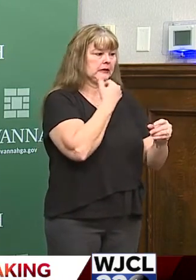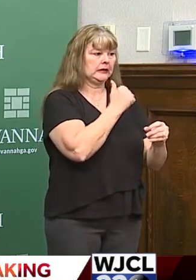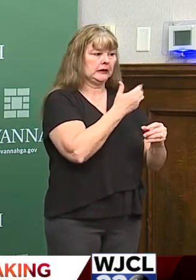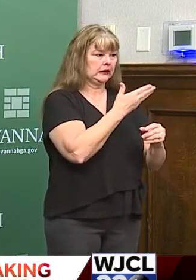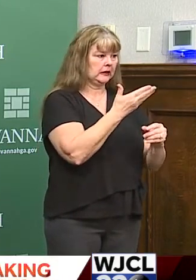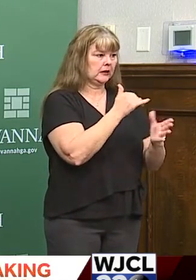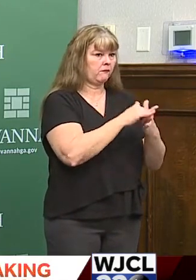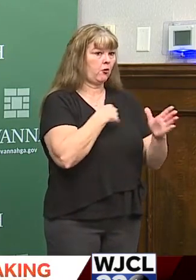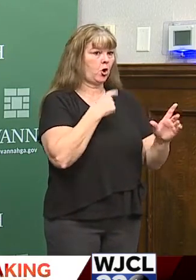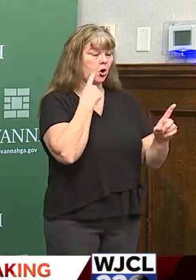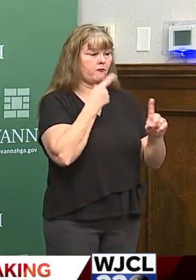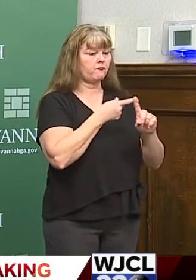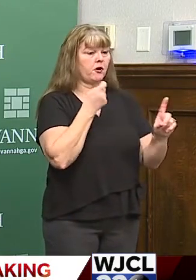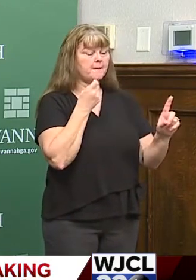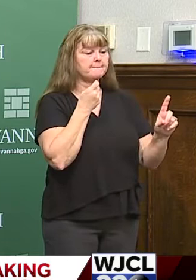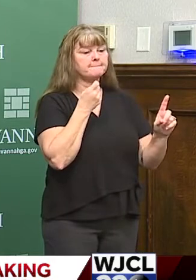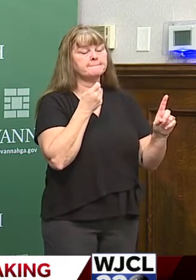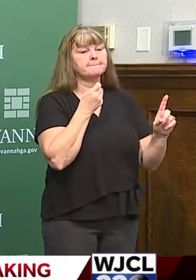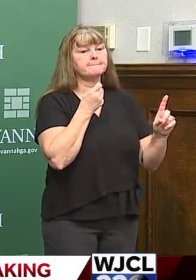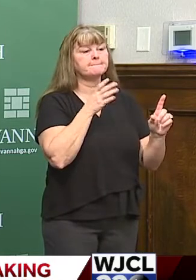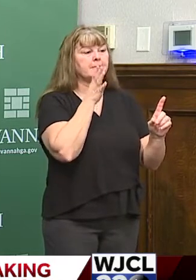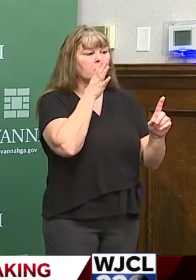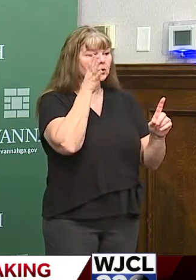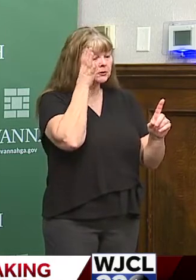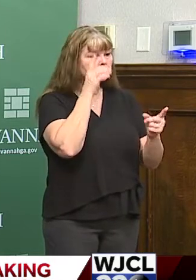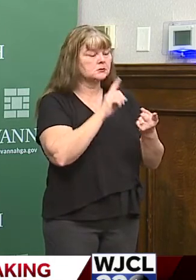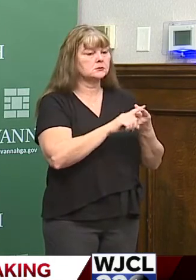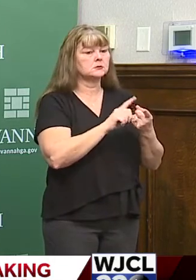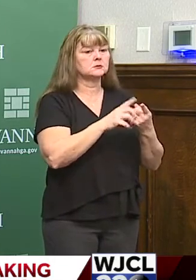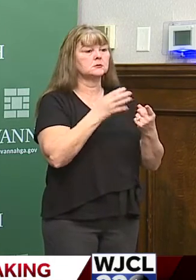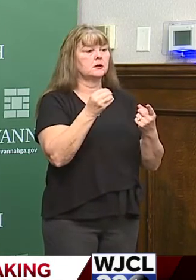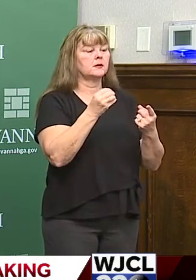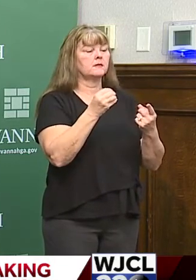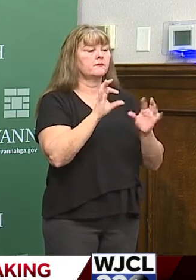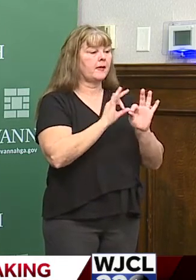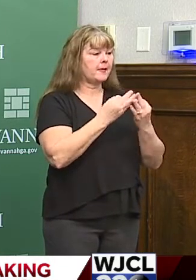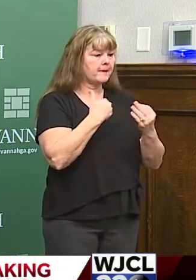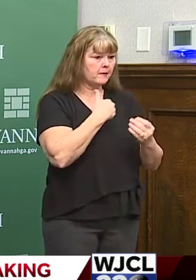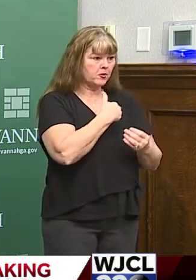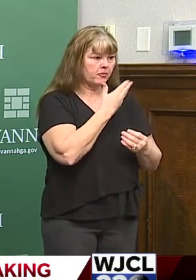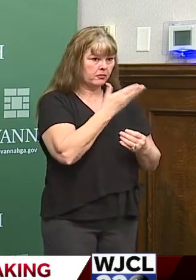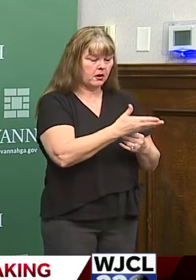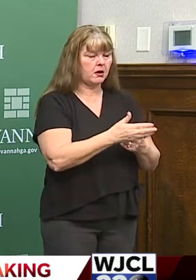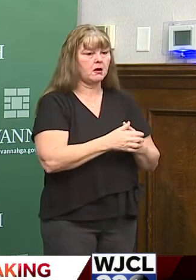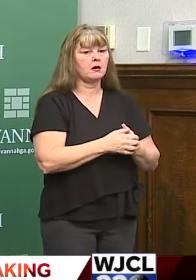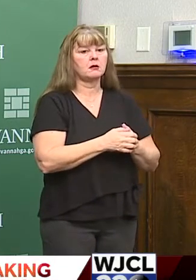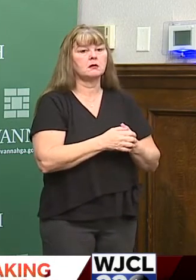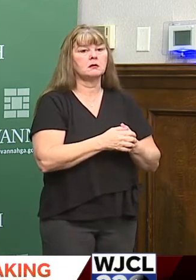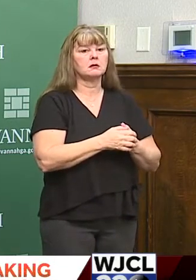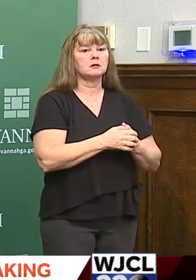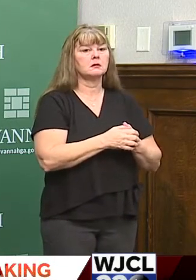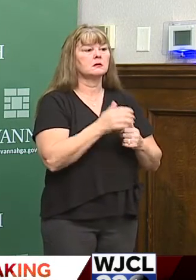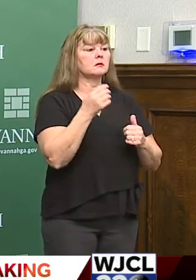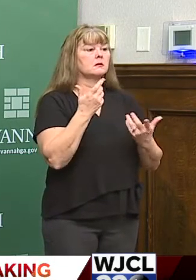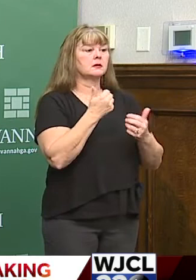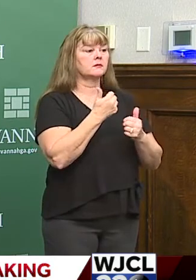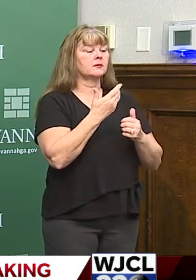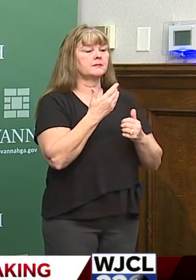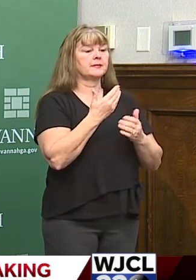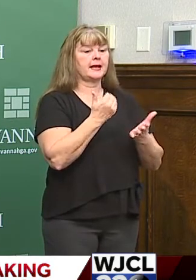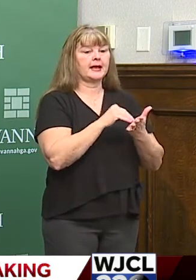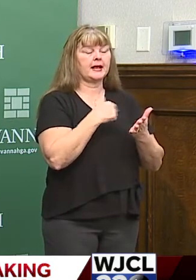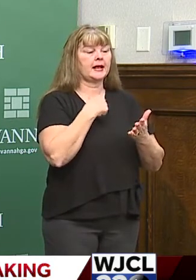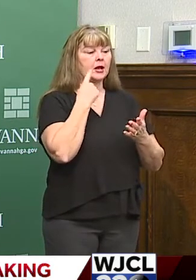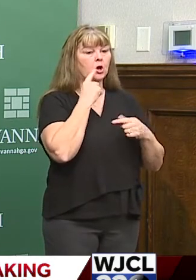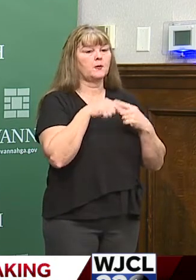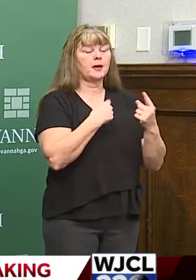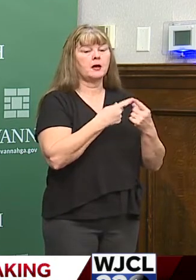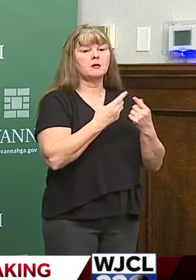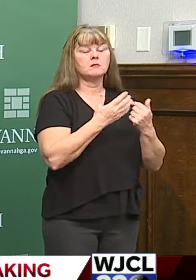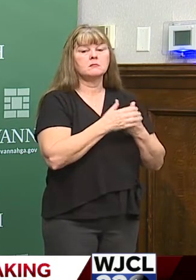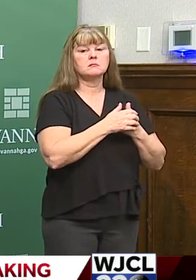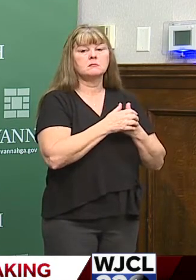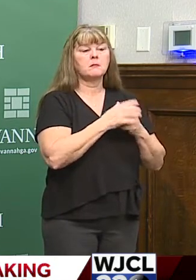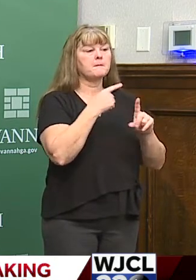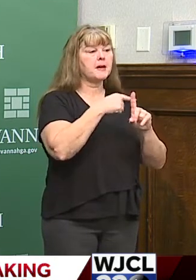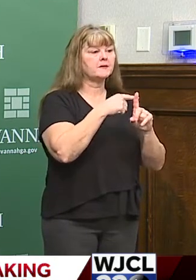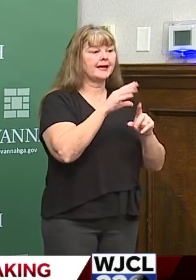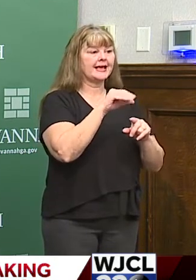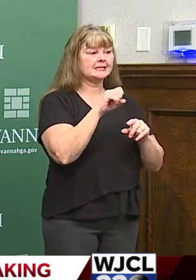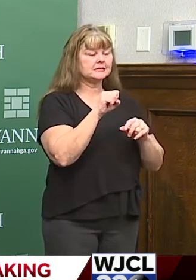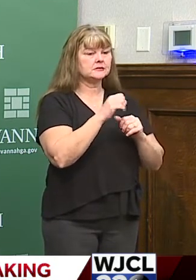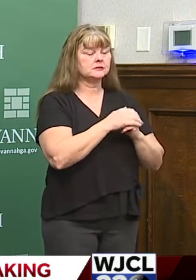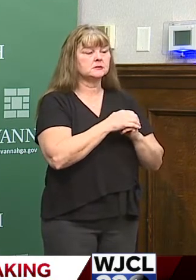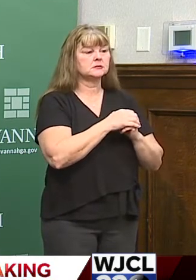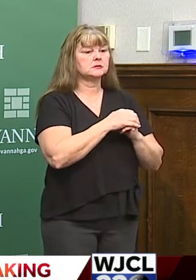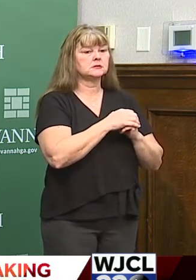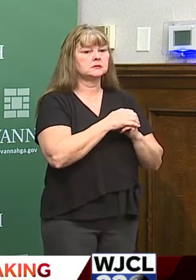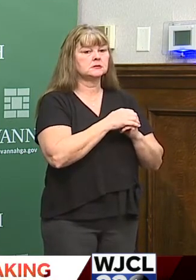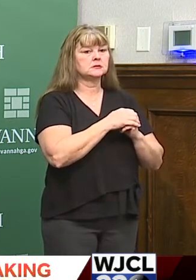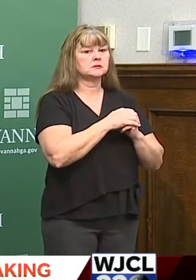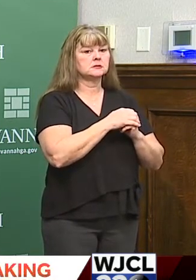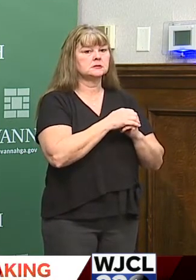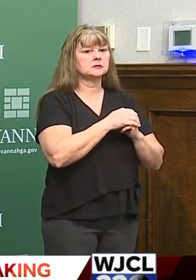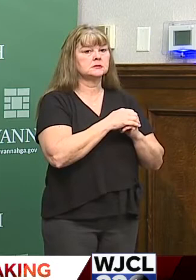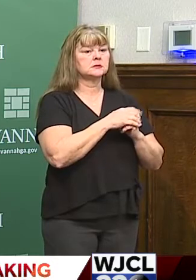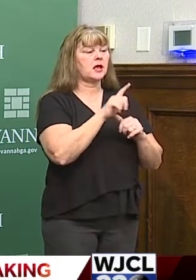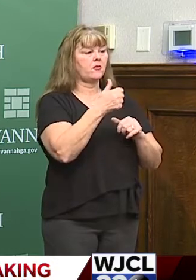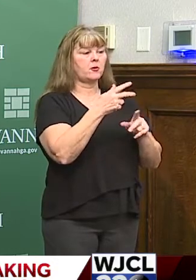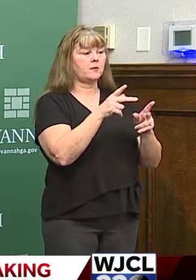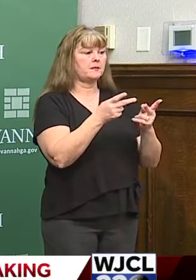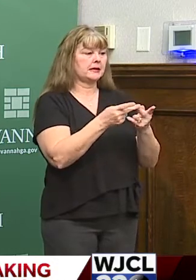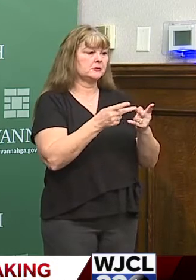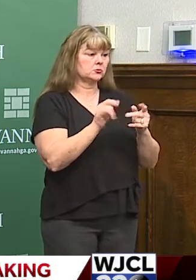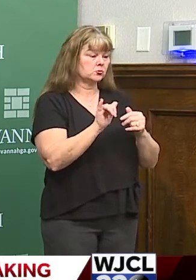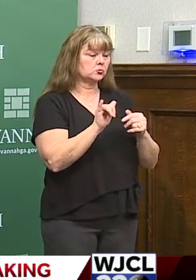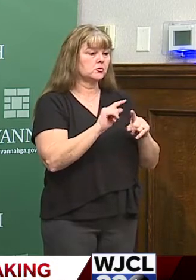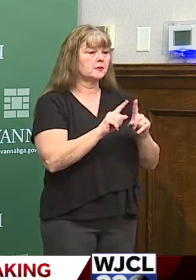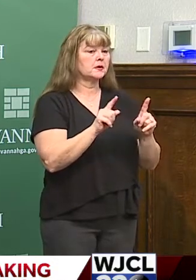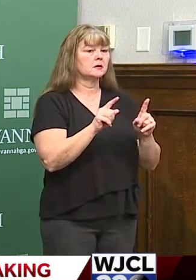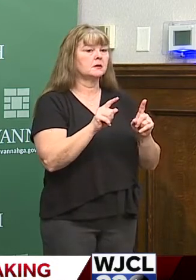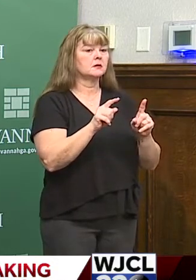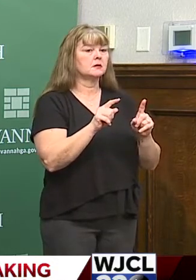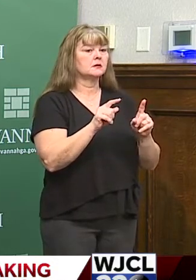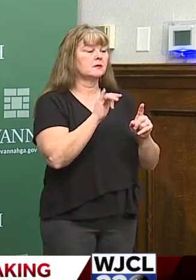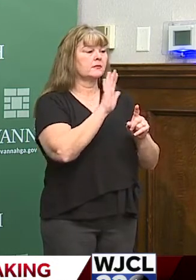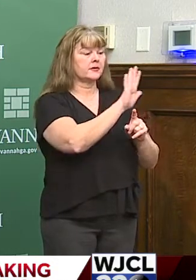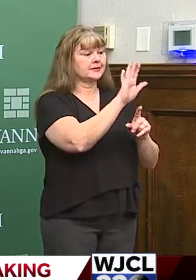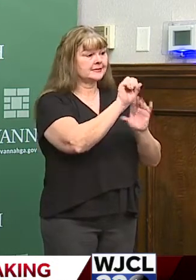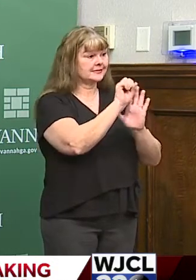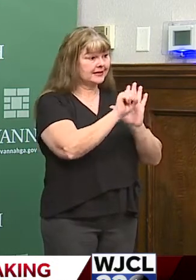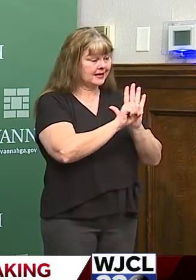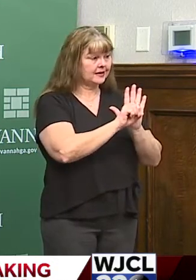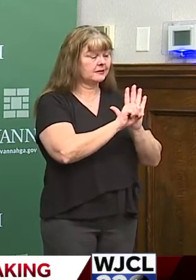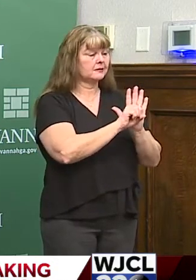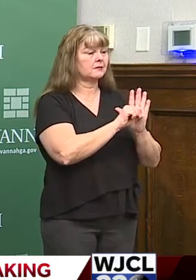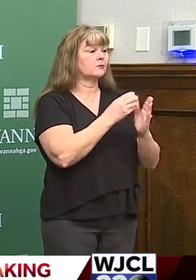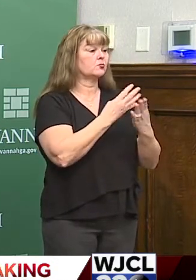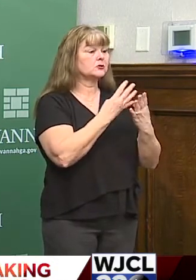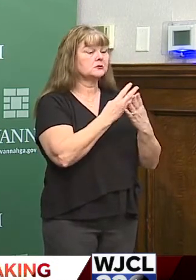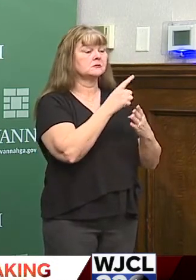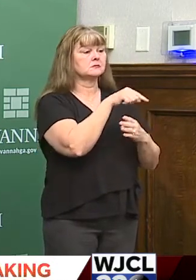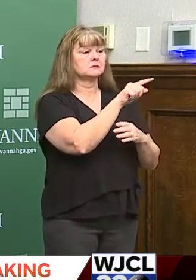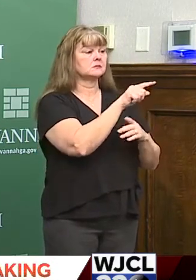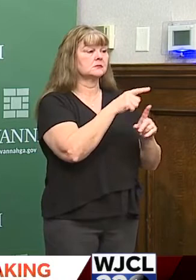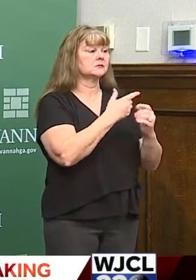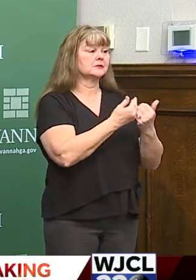WE HAVE NO RIGHT TO COME IN AND STAY ANYTHING BUT I'VE HEARD FROM PARENTS AND LOVED ONES THEN I'LL HEAR ABOUT A POSITIVE CASE IN NOT ONLY THIS PLACE BUT OTHER PLACES AS WELL AND AGAIN,